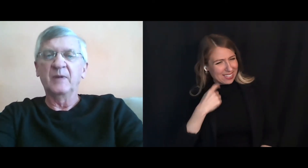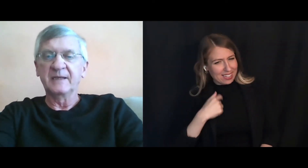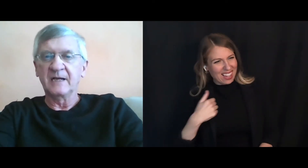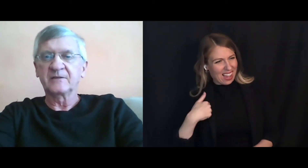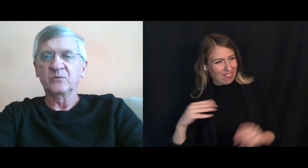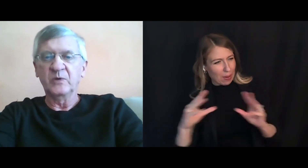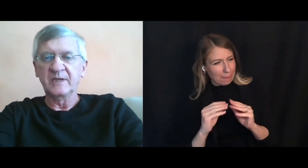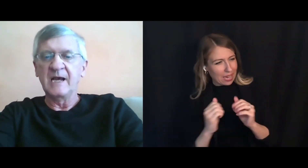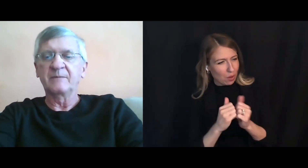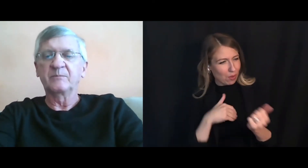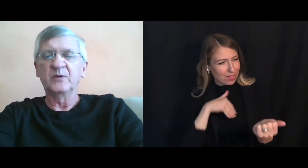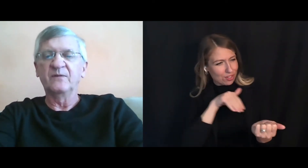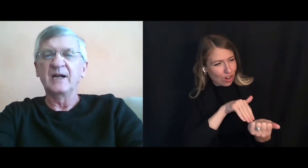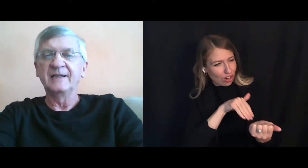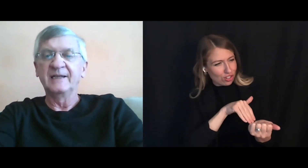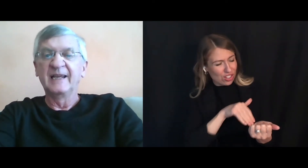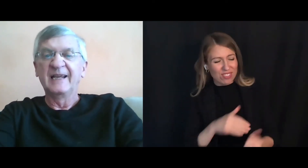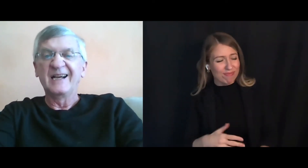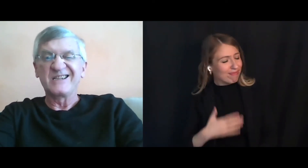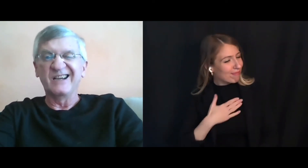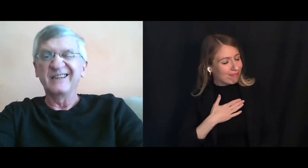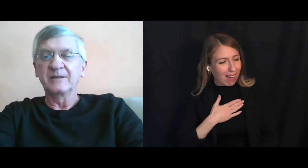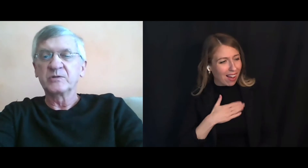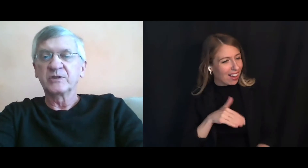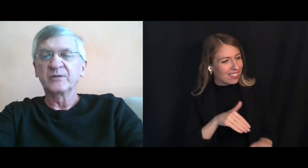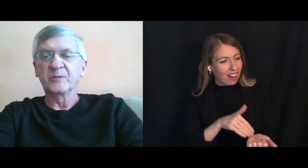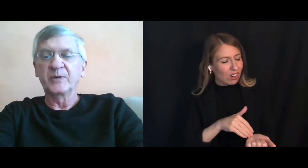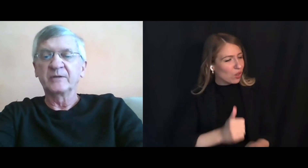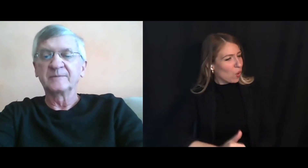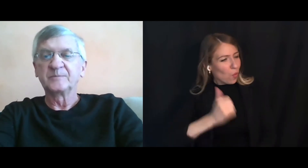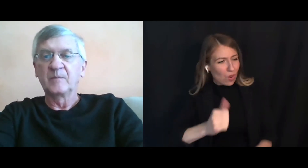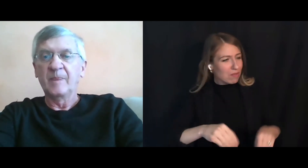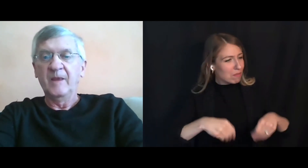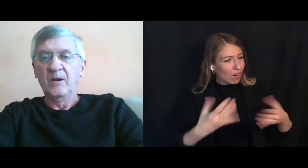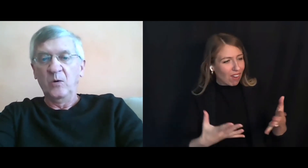and my doctor would not provide sign language interpreter,